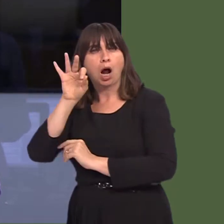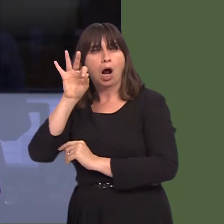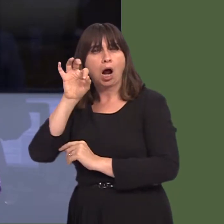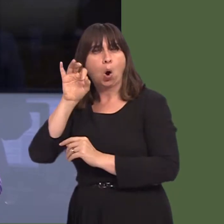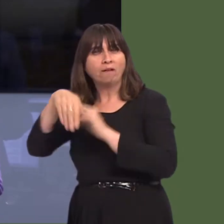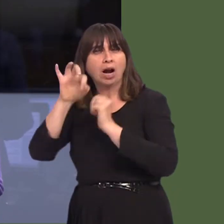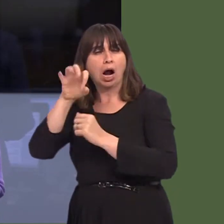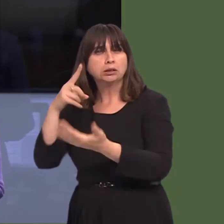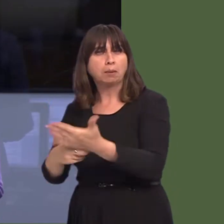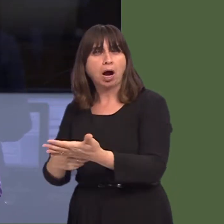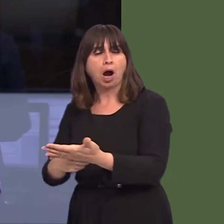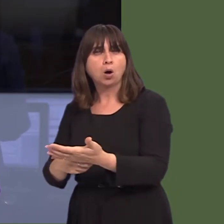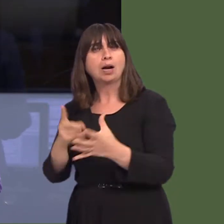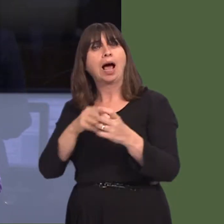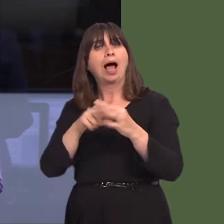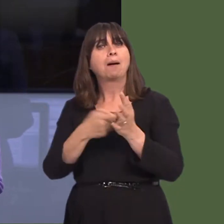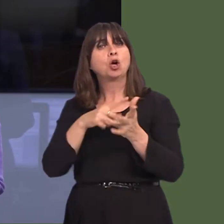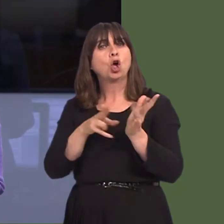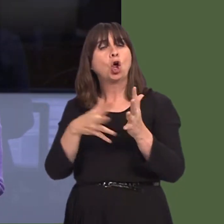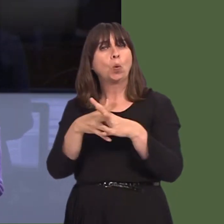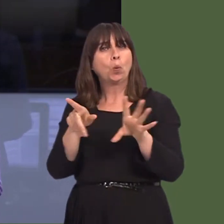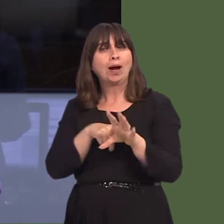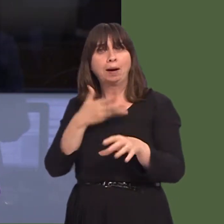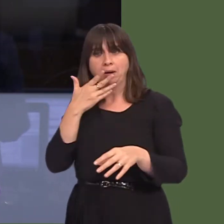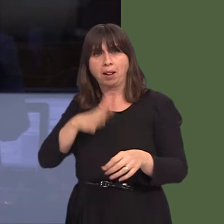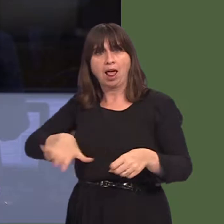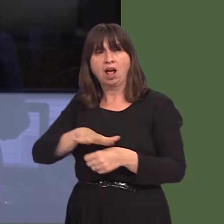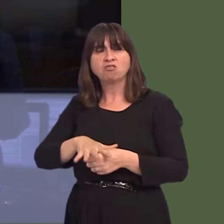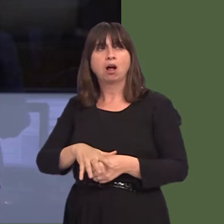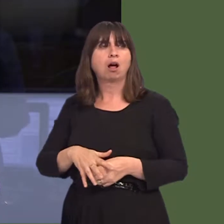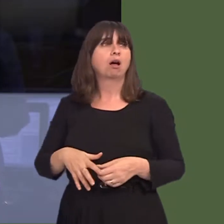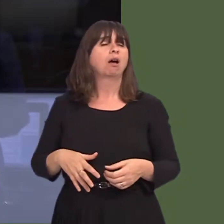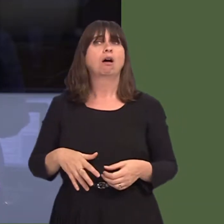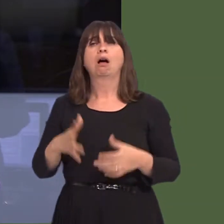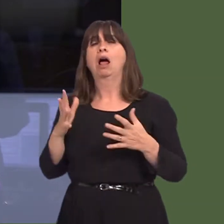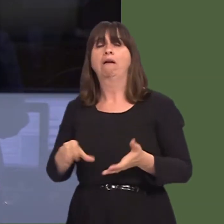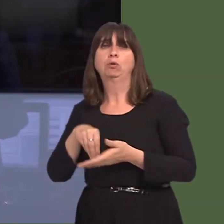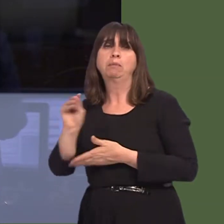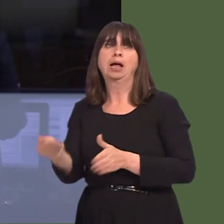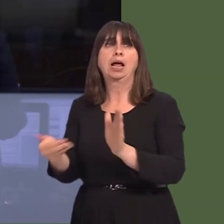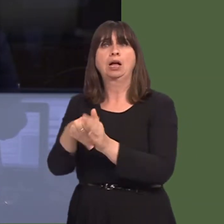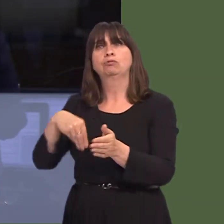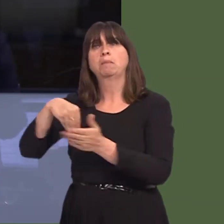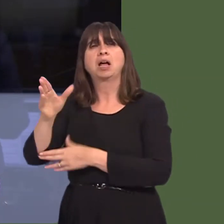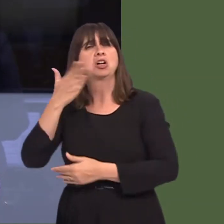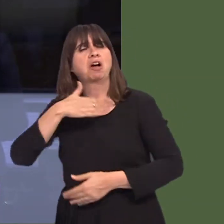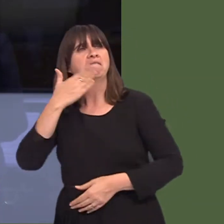And in Aberconwy, a number of my constituents have actually had to pay this extra money and found it quite an unfair system.